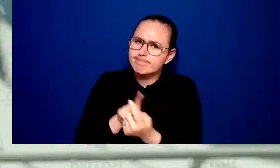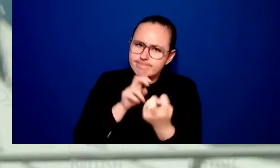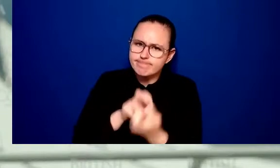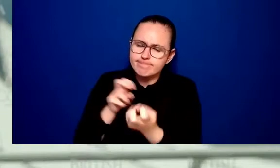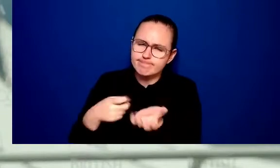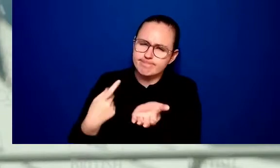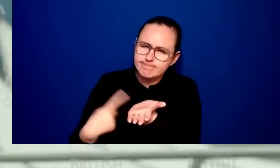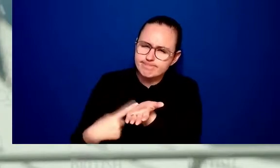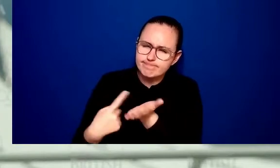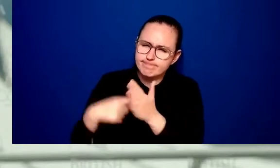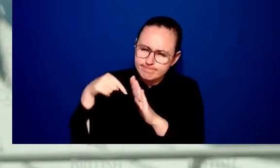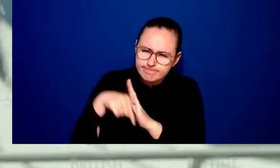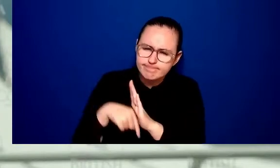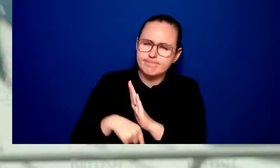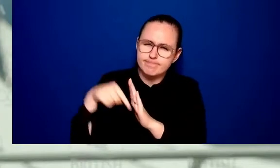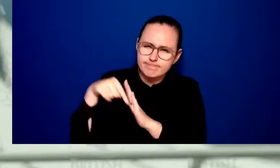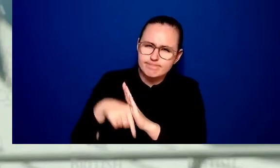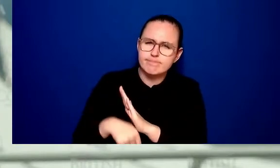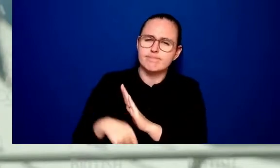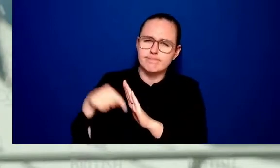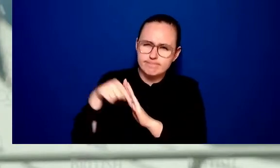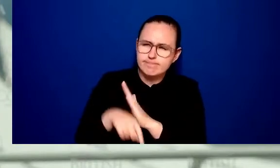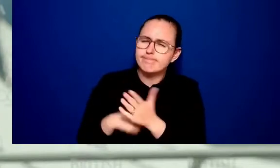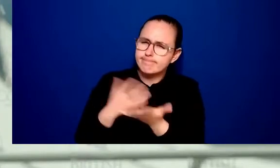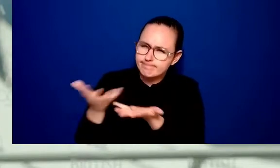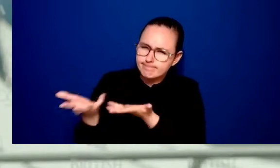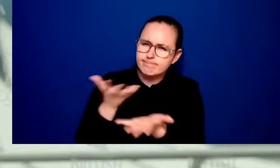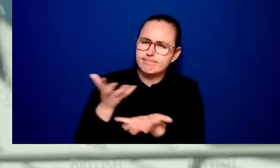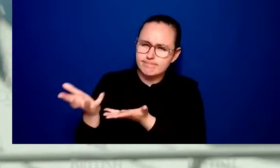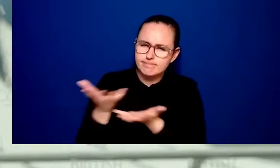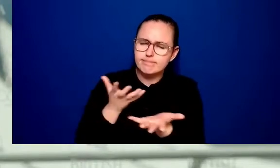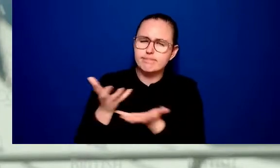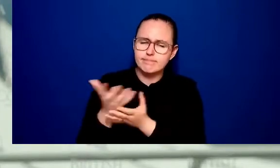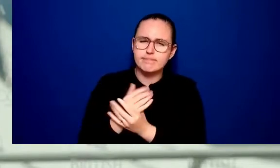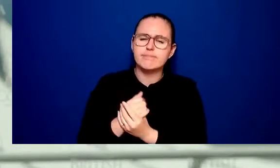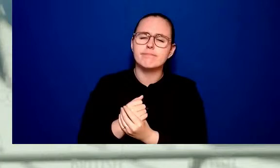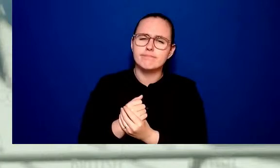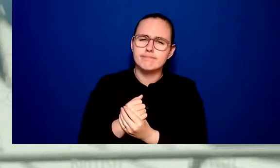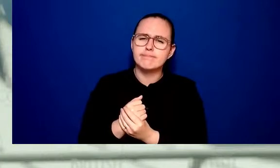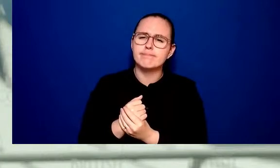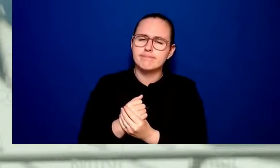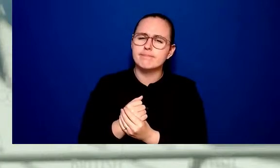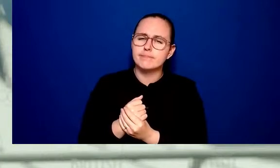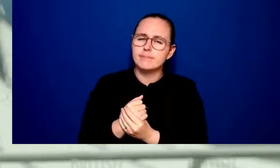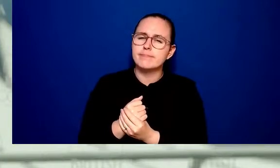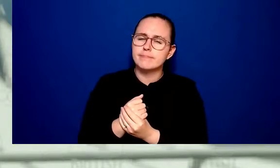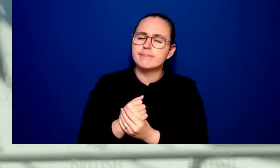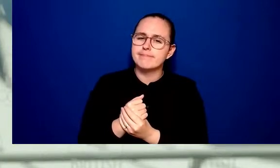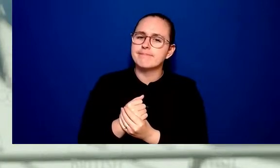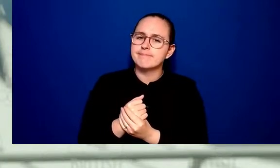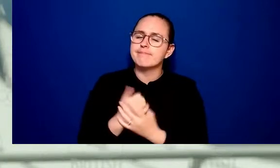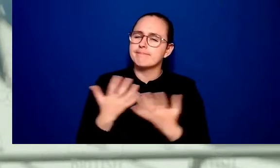now are seeing the breakthrough in some cases, But primarily what we're seeing is people who